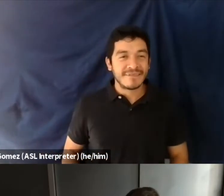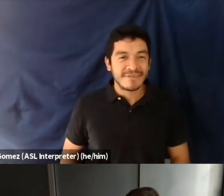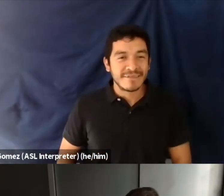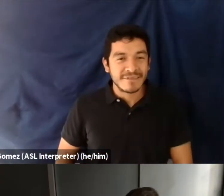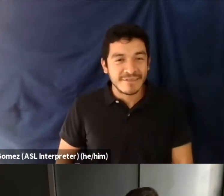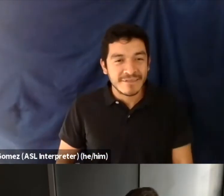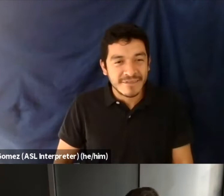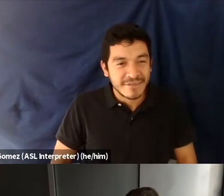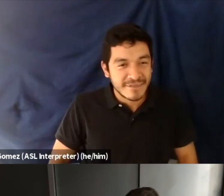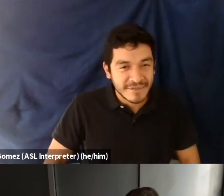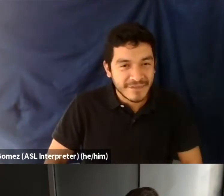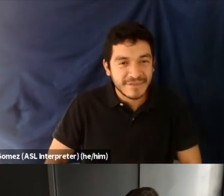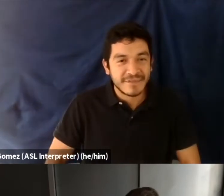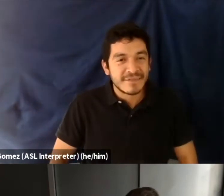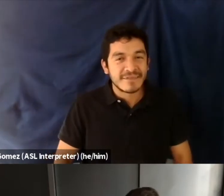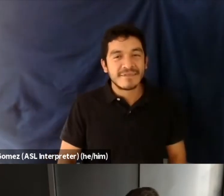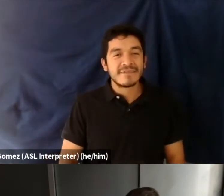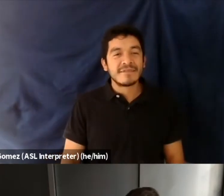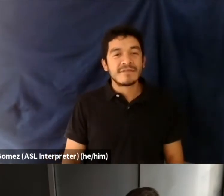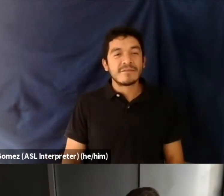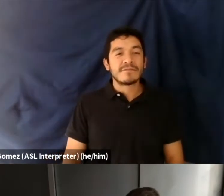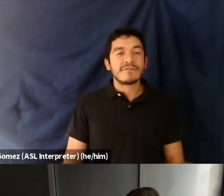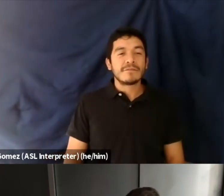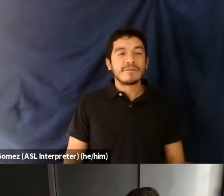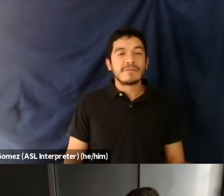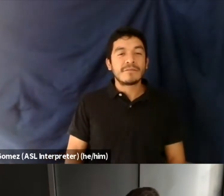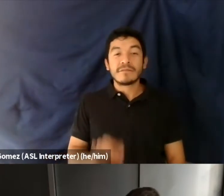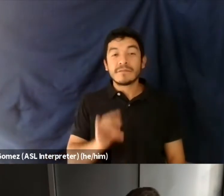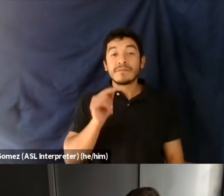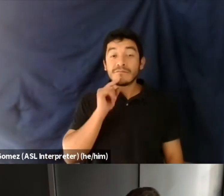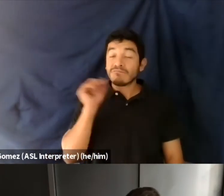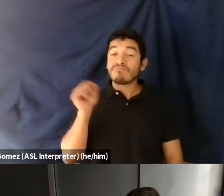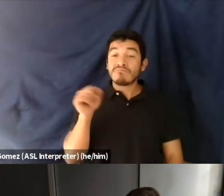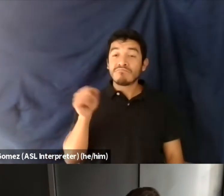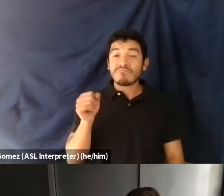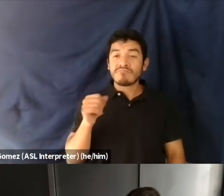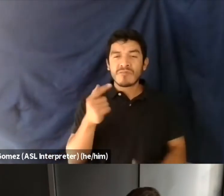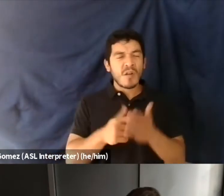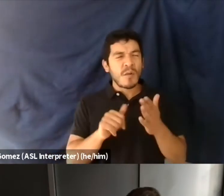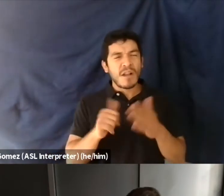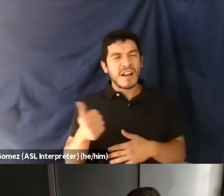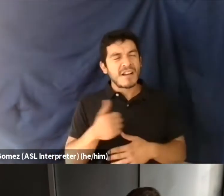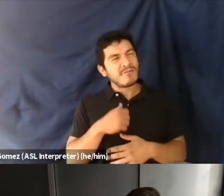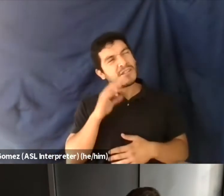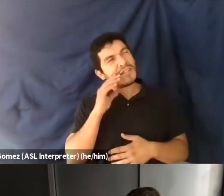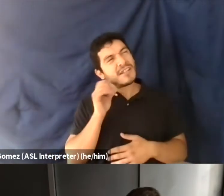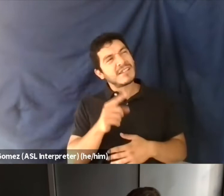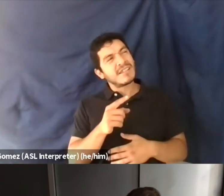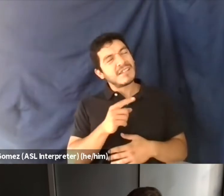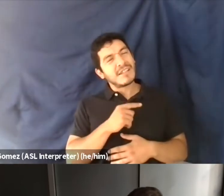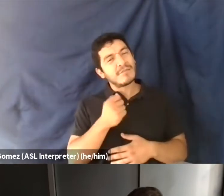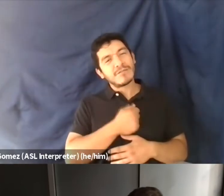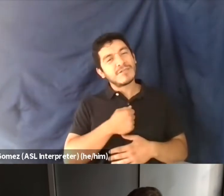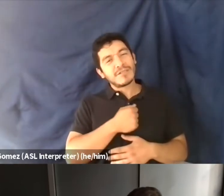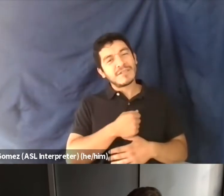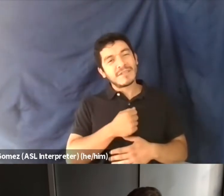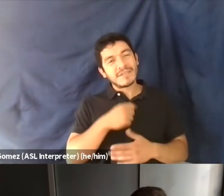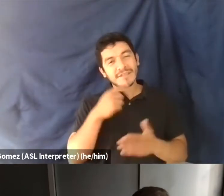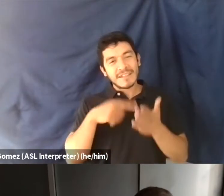That's nice, yeah. What else was I gonna check in on, sorry. No go through notes.